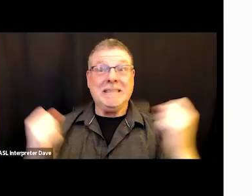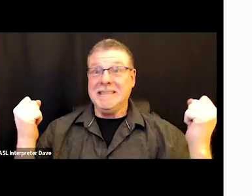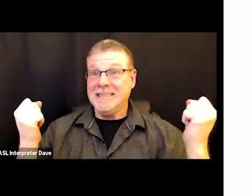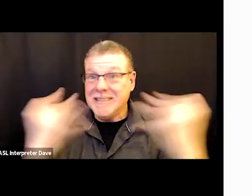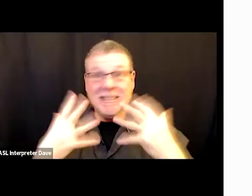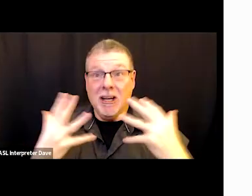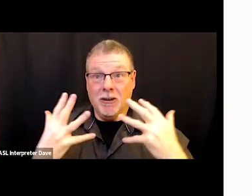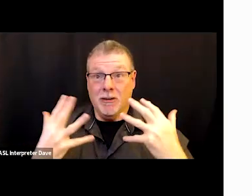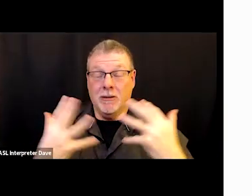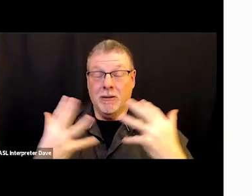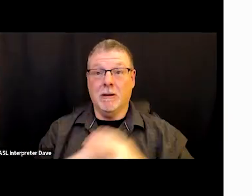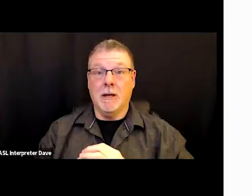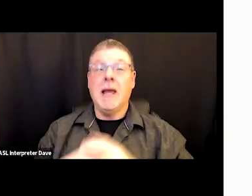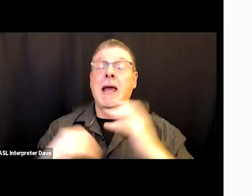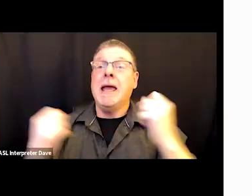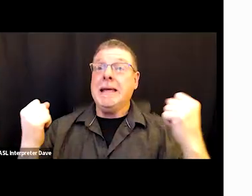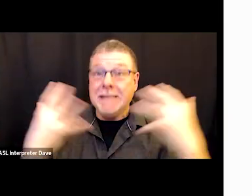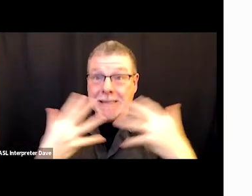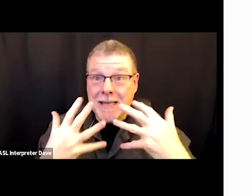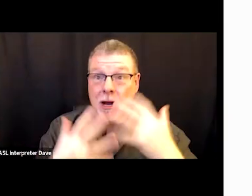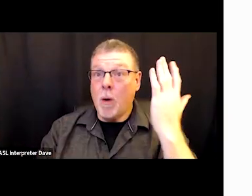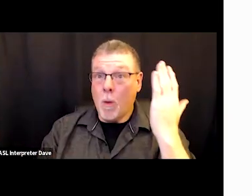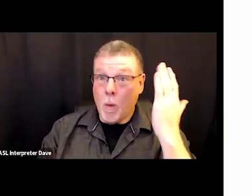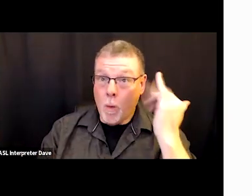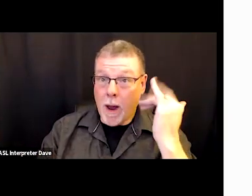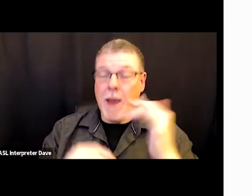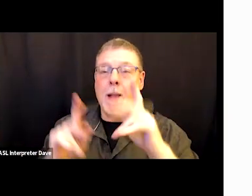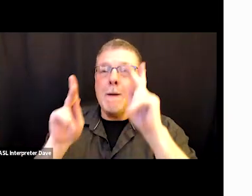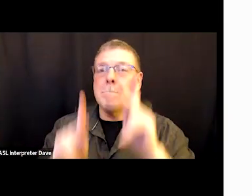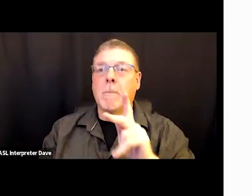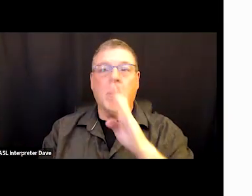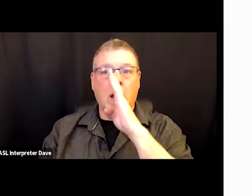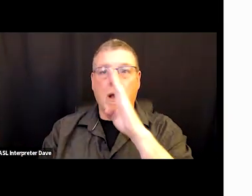and it creates a state of terror in the individual that just never lets up.